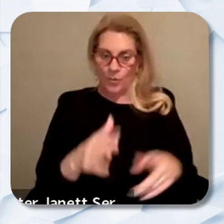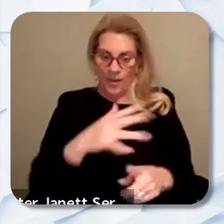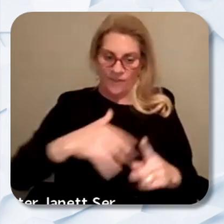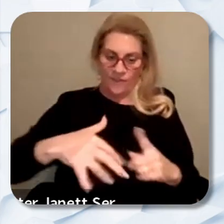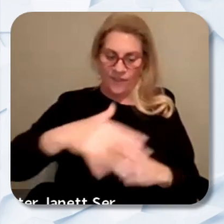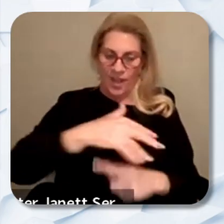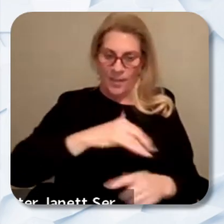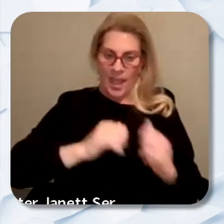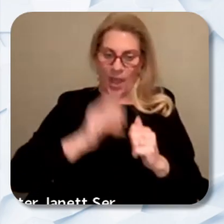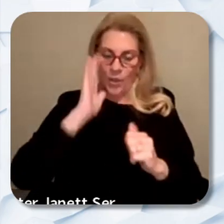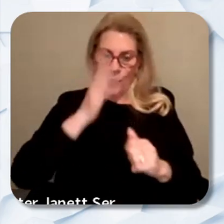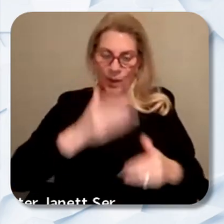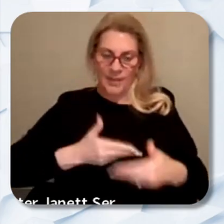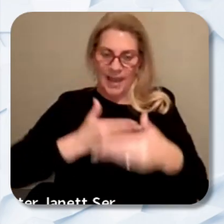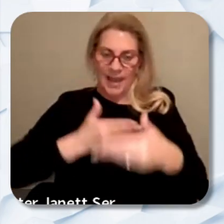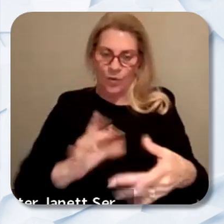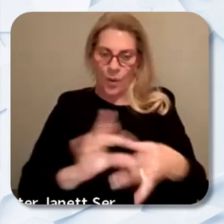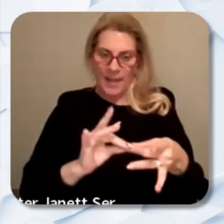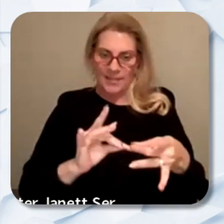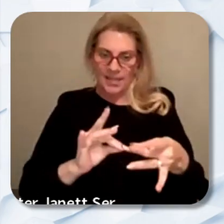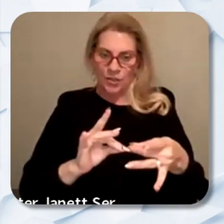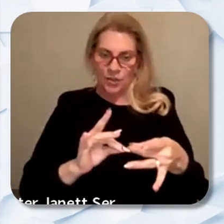going to go ahead and deliver the message that you're trying to get to as an educator but as